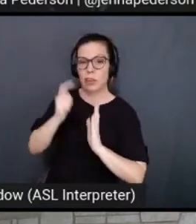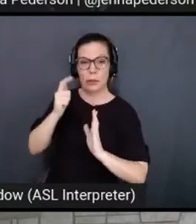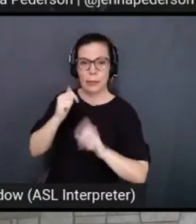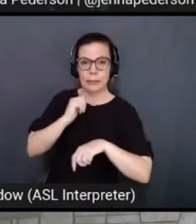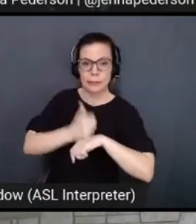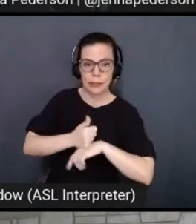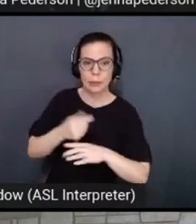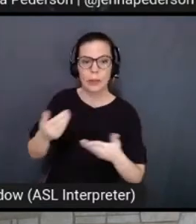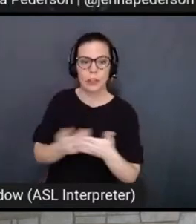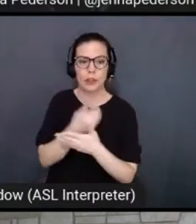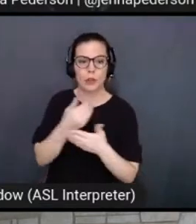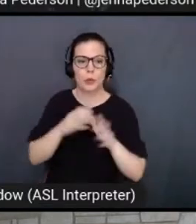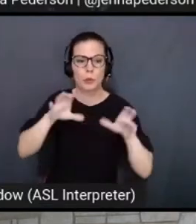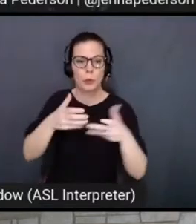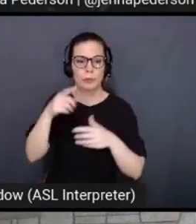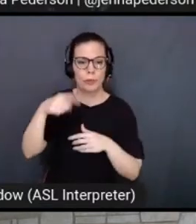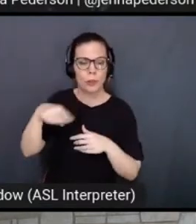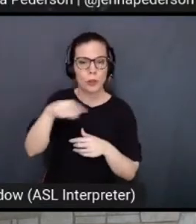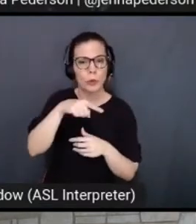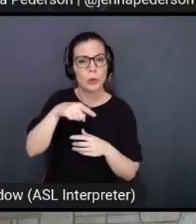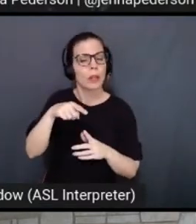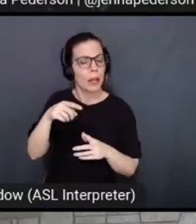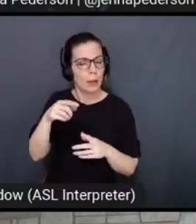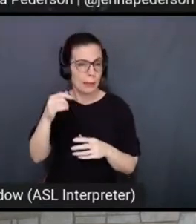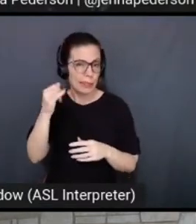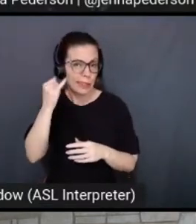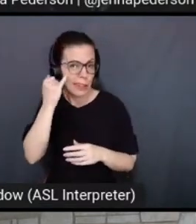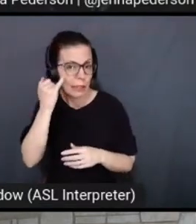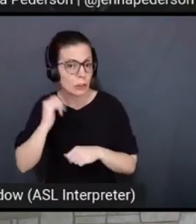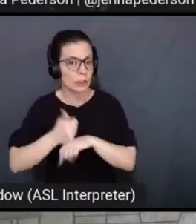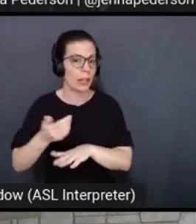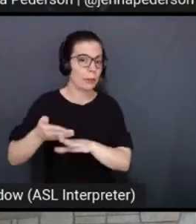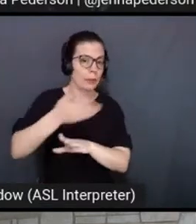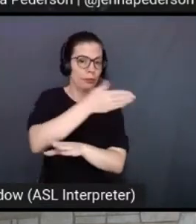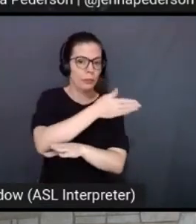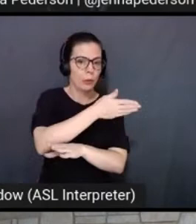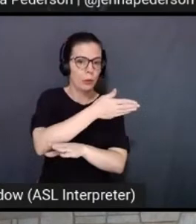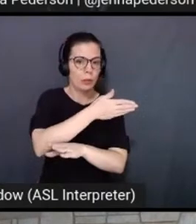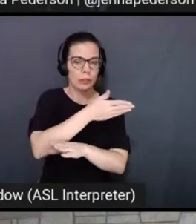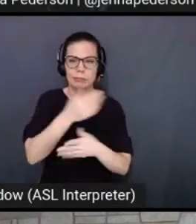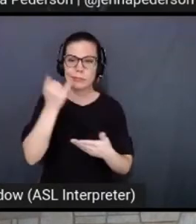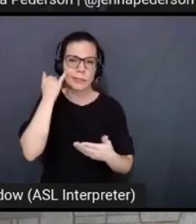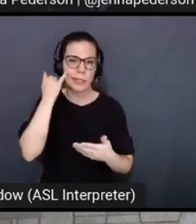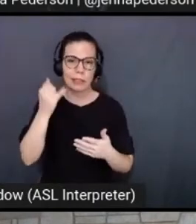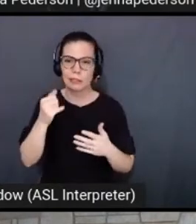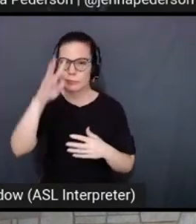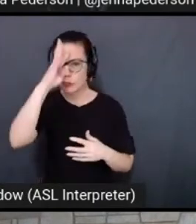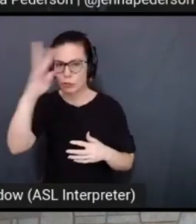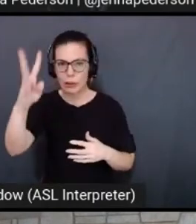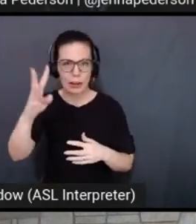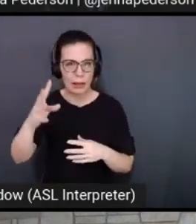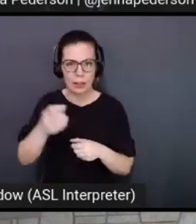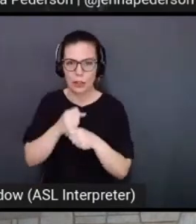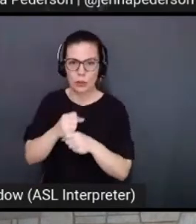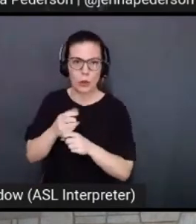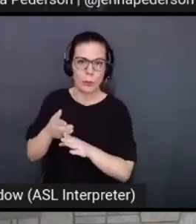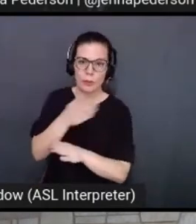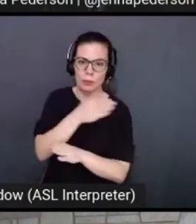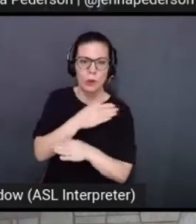with the Babelfish settings. But if you had it set up before, if you created a private group previously, you could use an existing one.